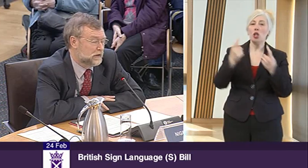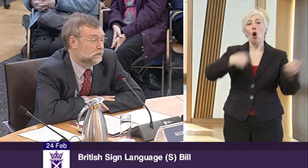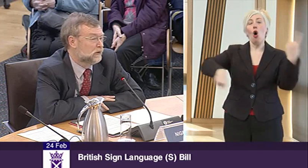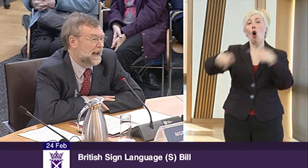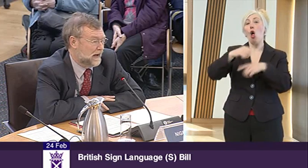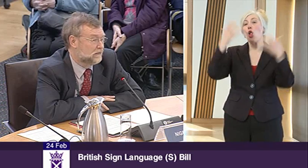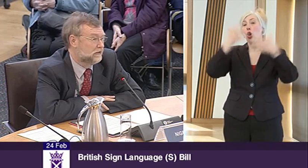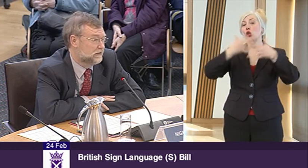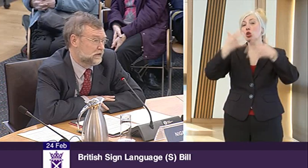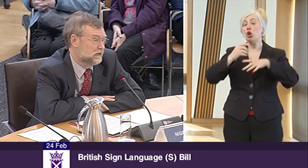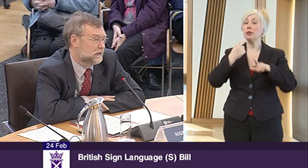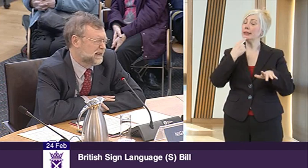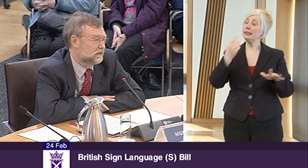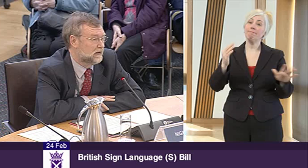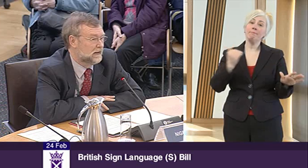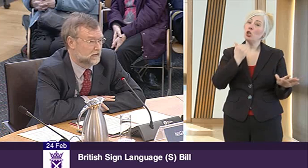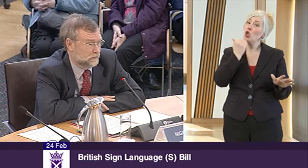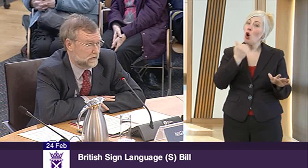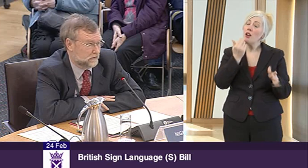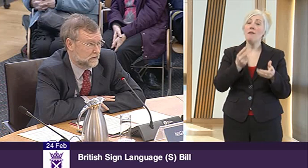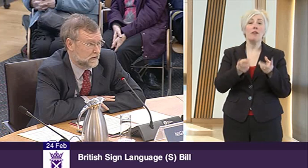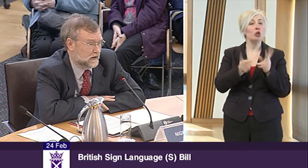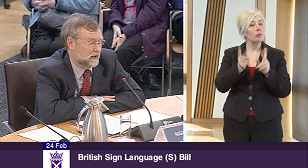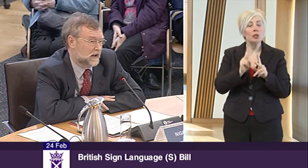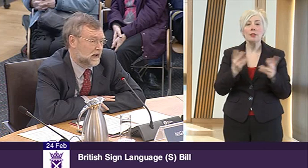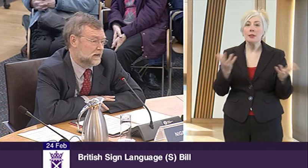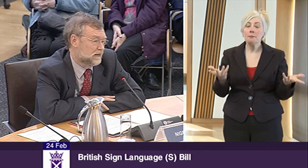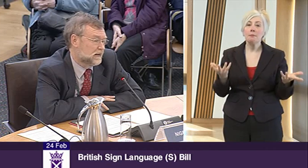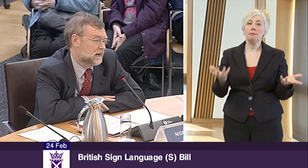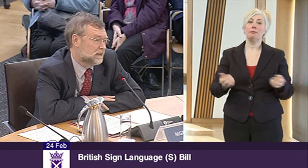in Grampian are concerned about not having sufficient BSL interpreters available.